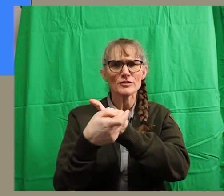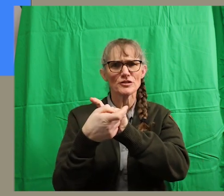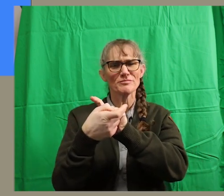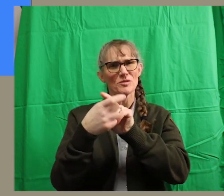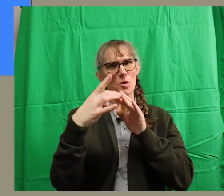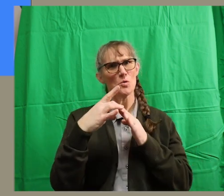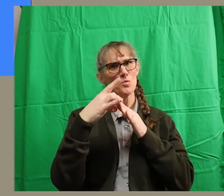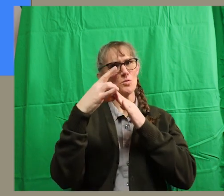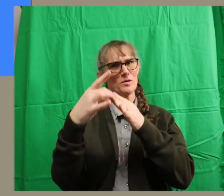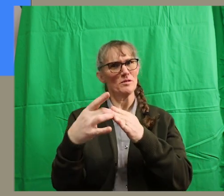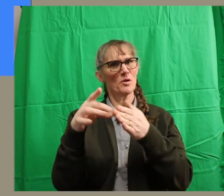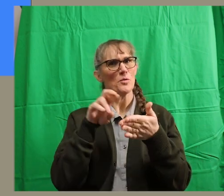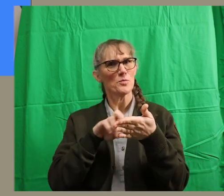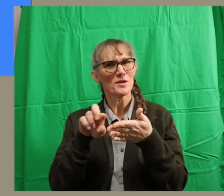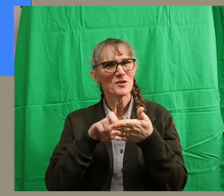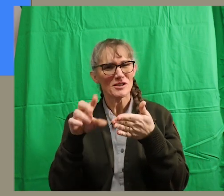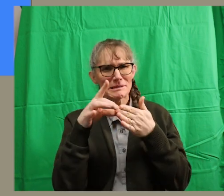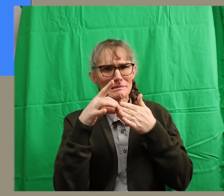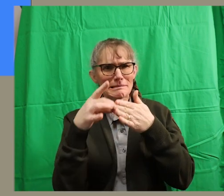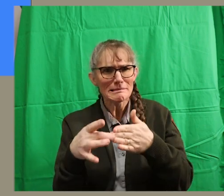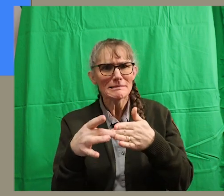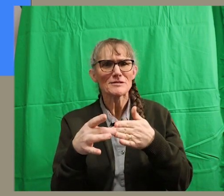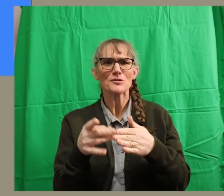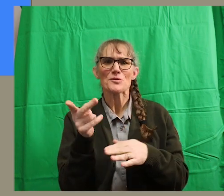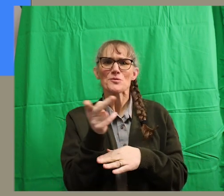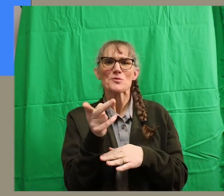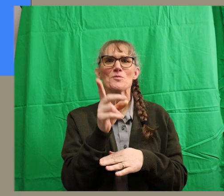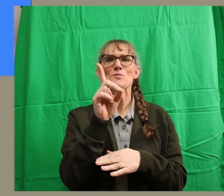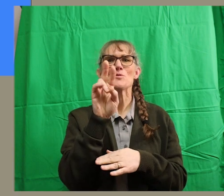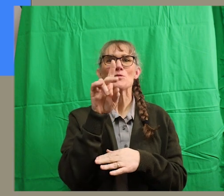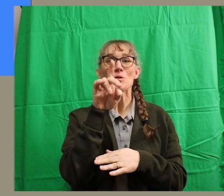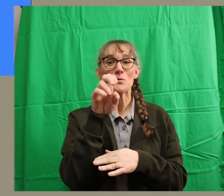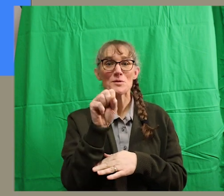lead me to these two dudes and a project that I currently have in revision.